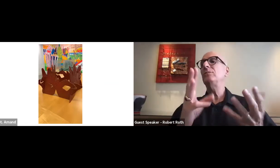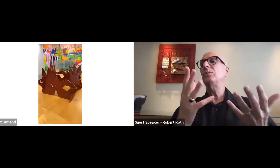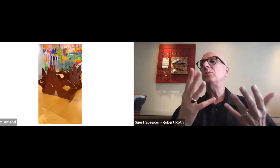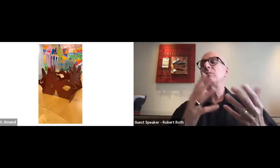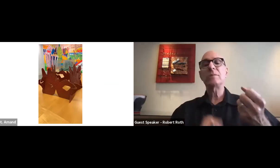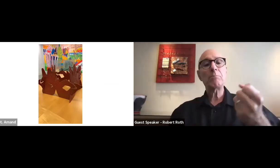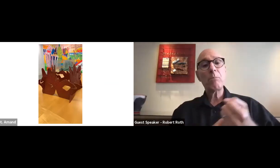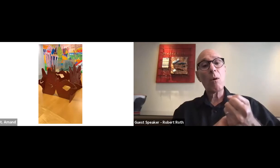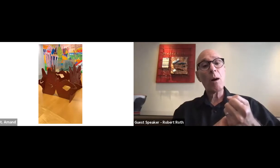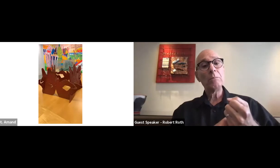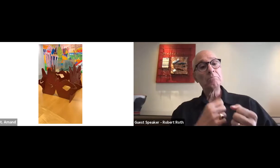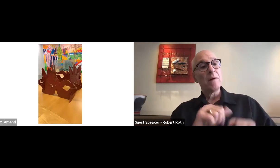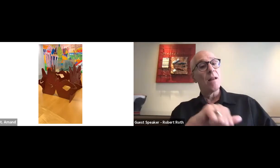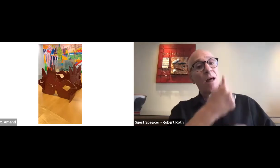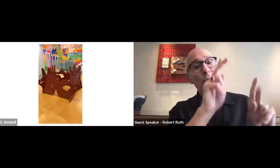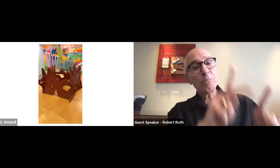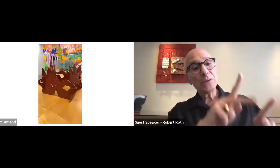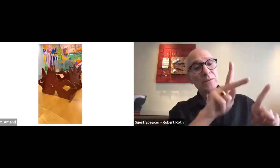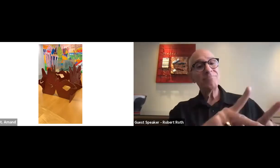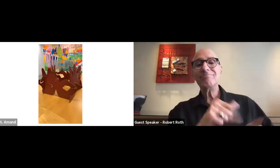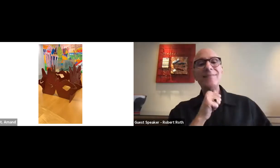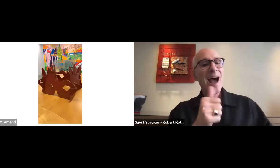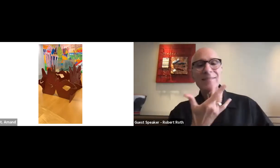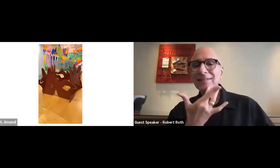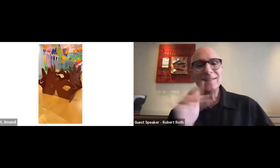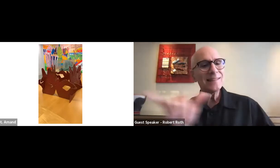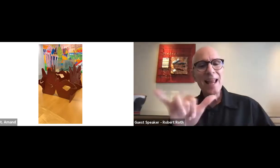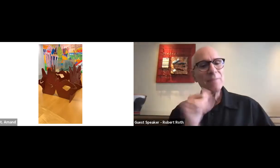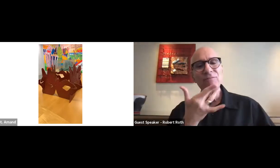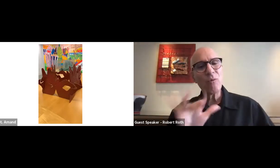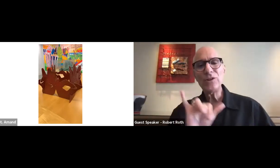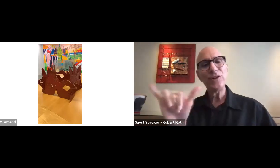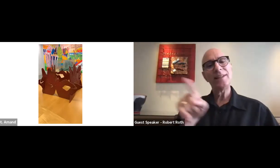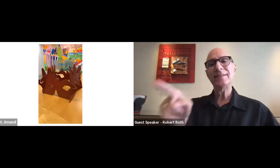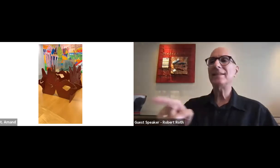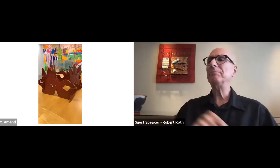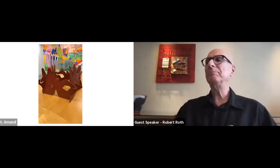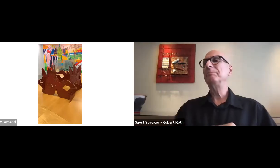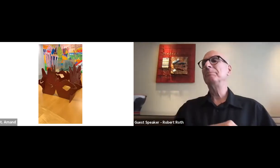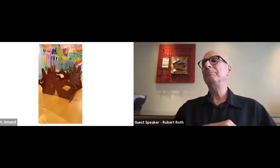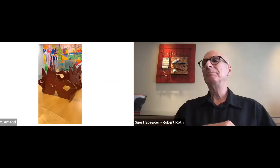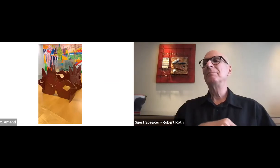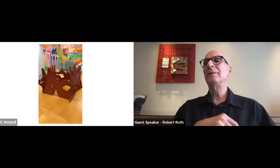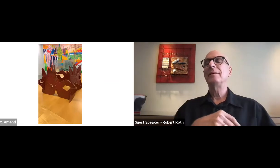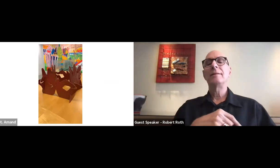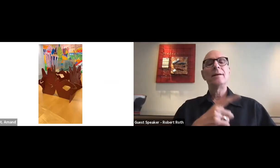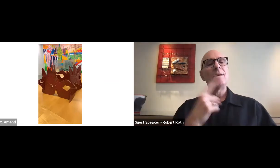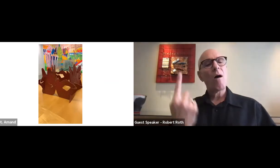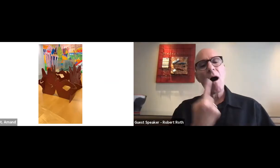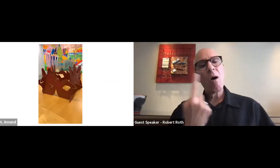and always found a way to support another person who wasn't as fortunate as he was.